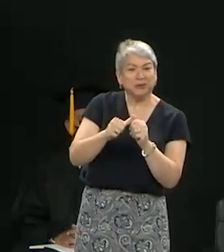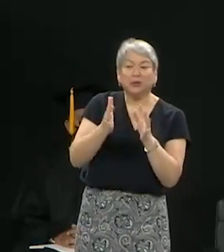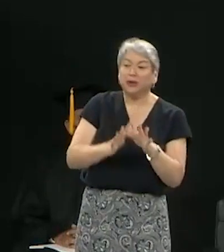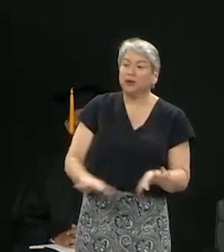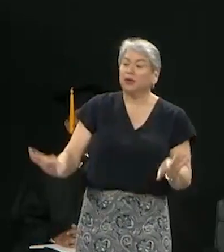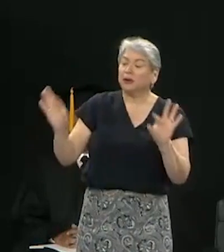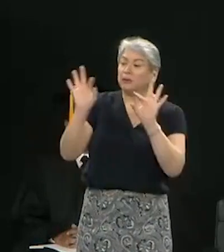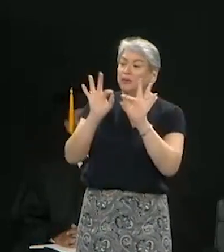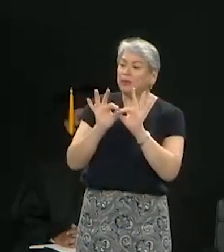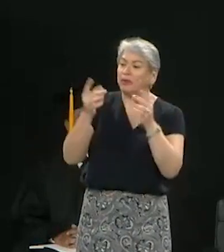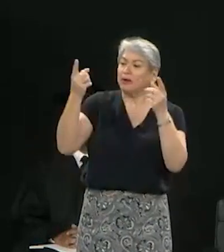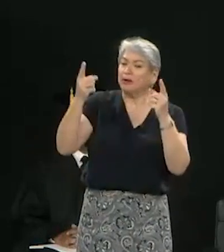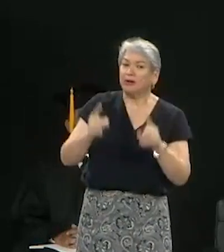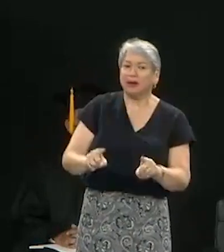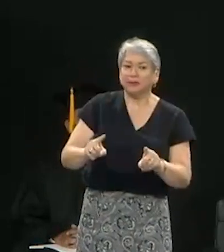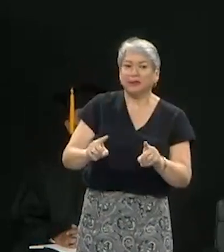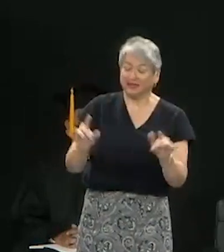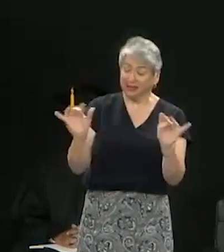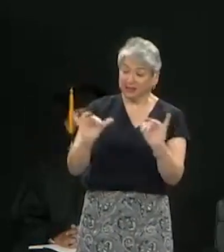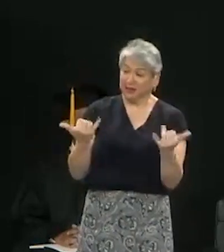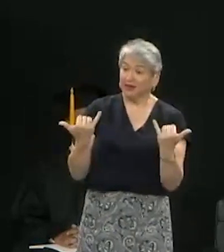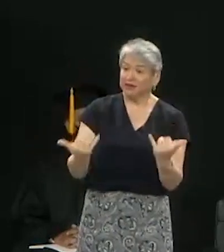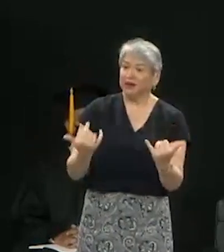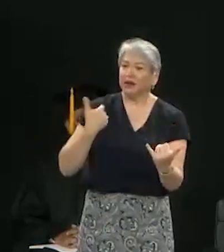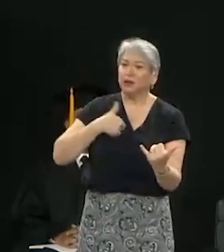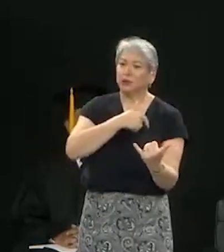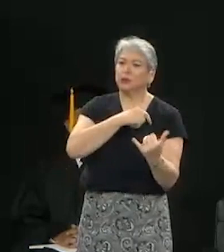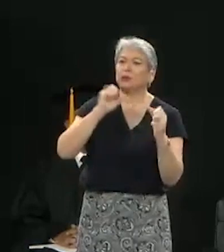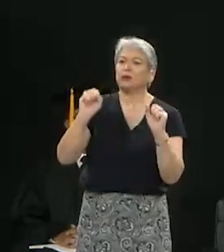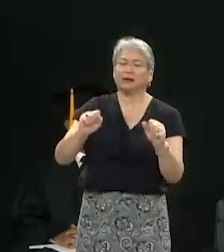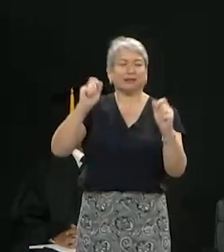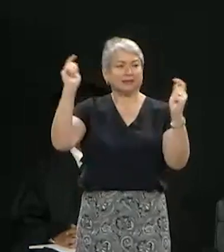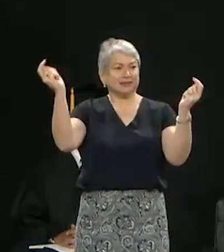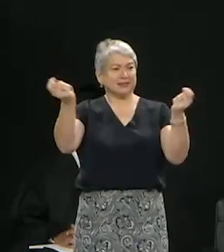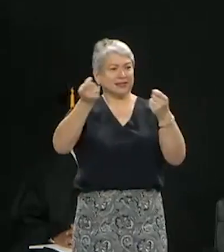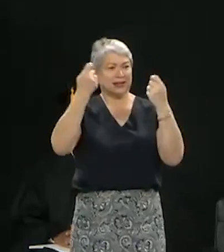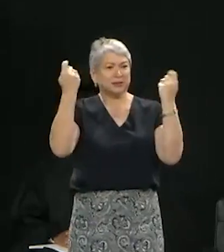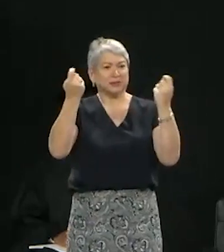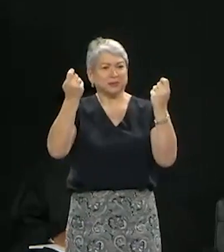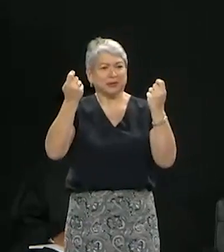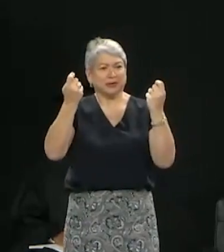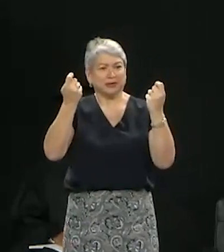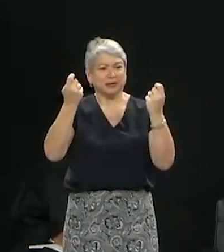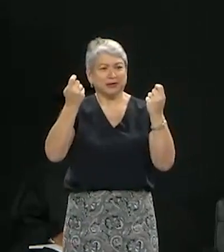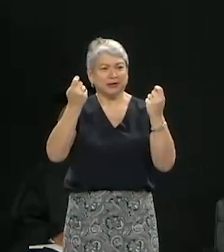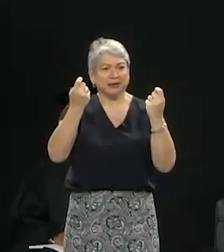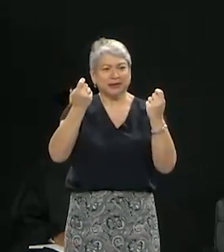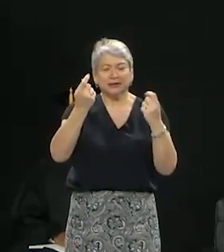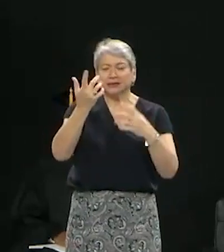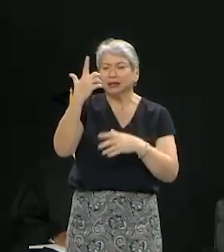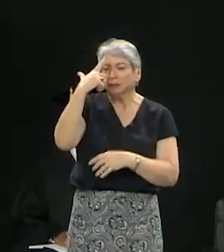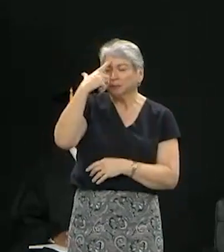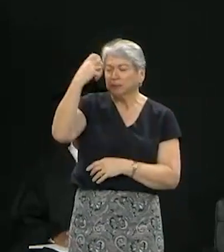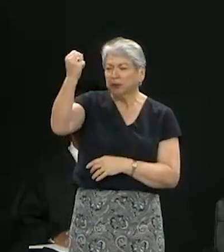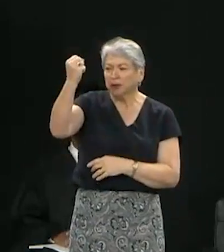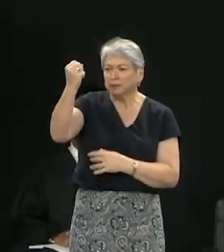moments where we can celebrate a milestone and create a memory to cherish for years to come.